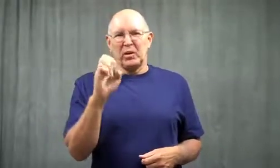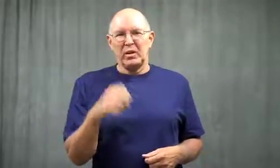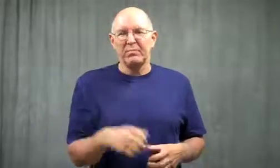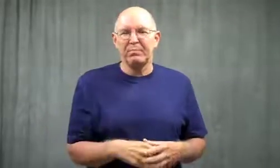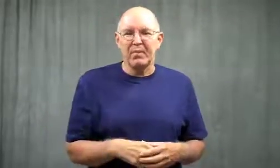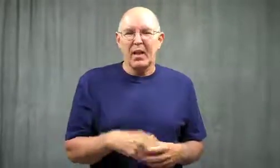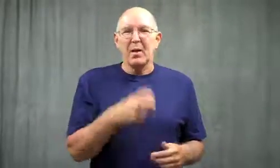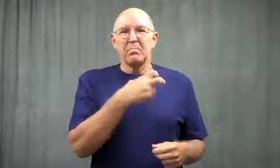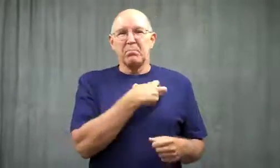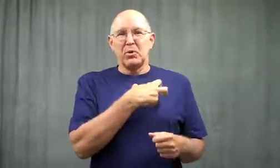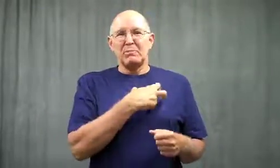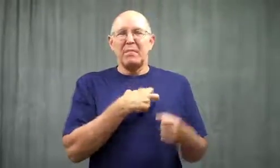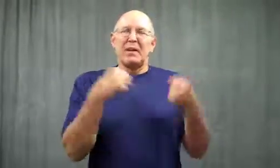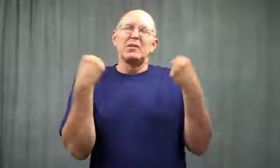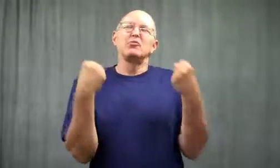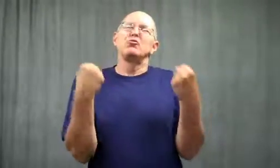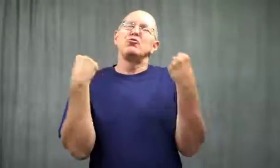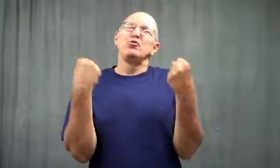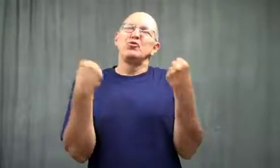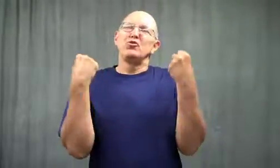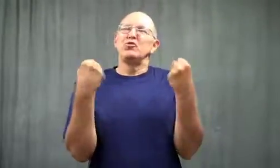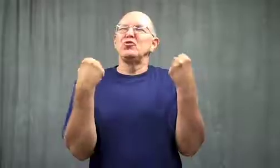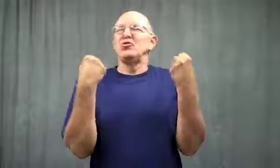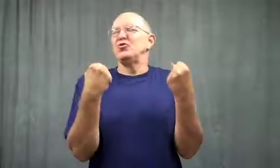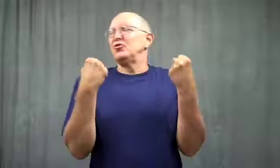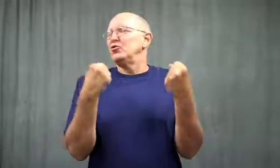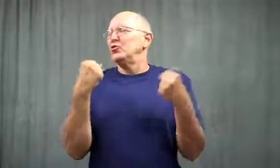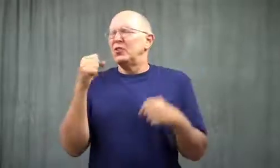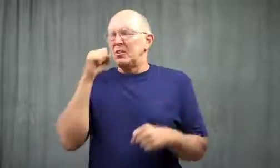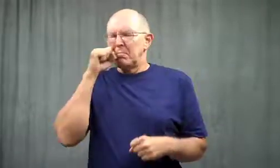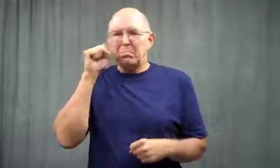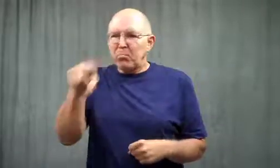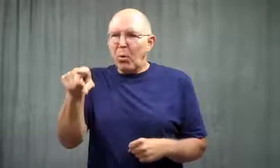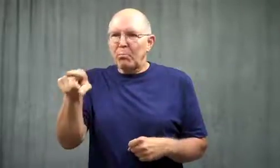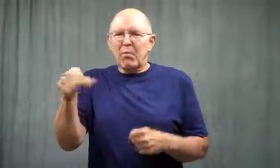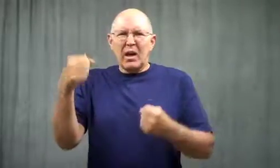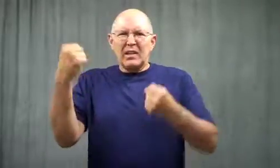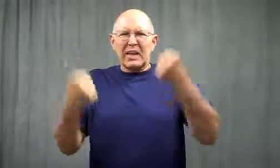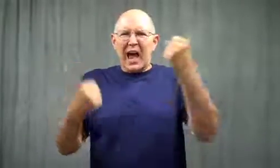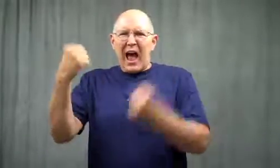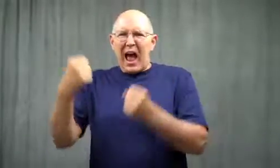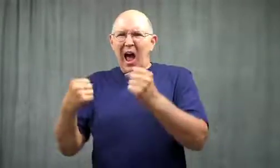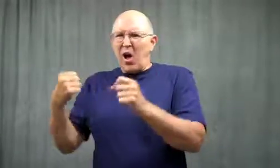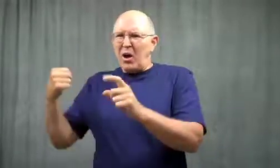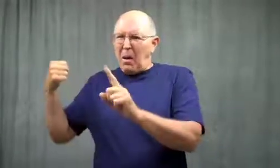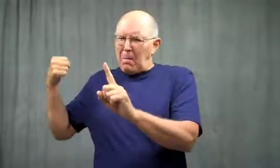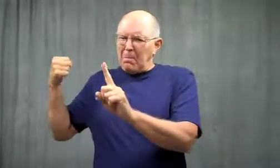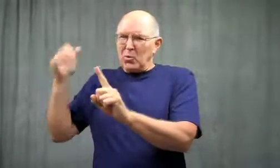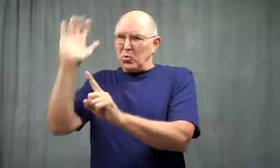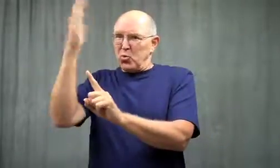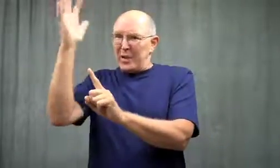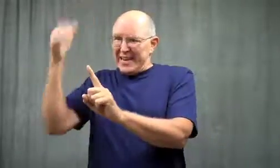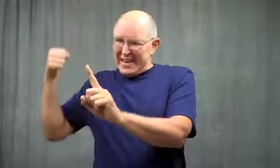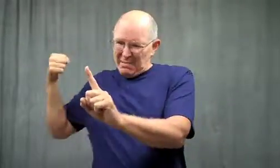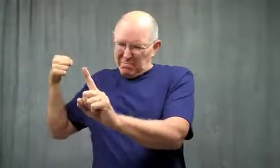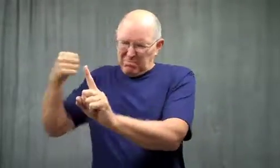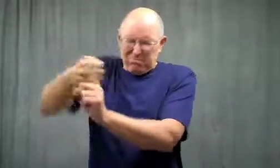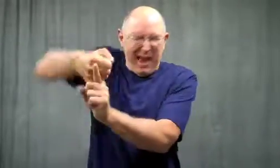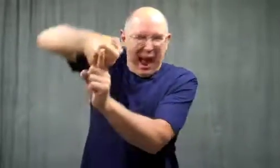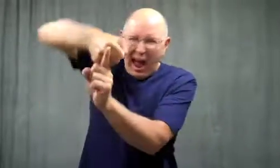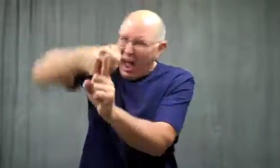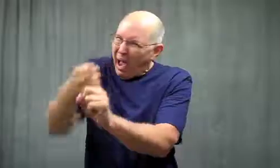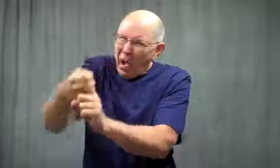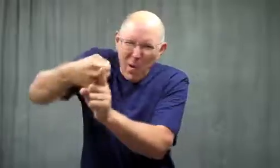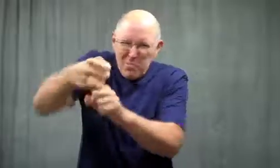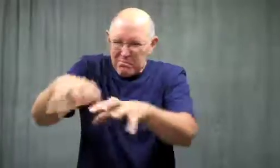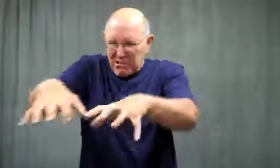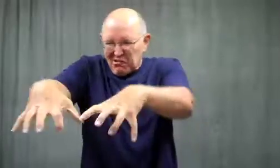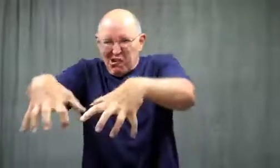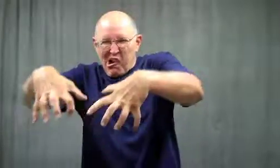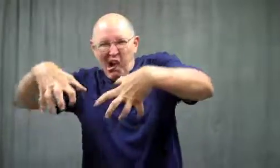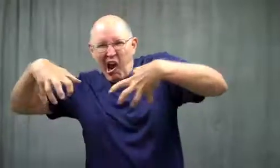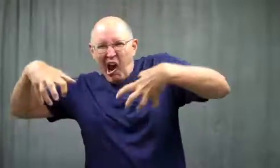A police officer was driving along and saw a car smash into a tree.